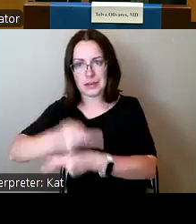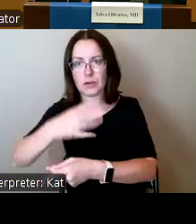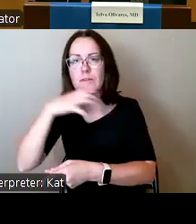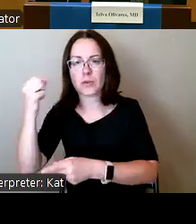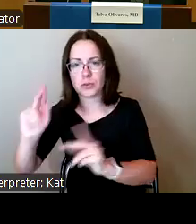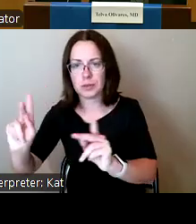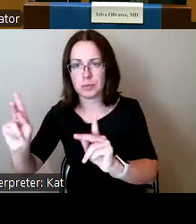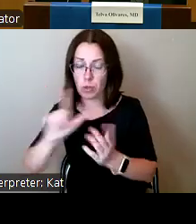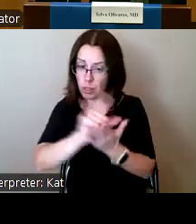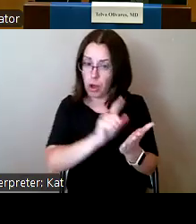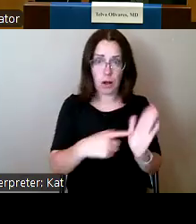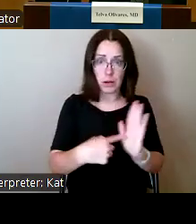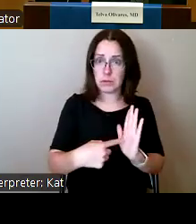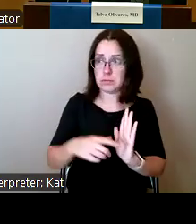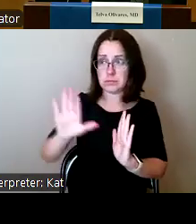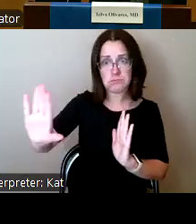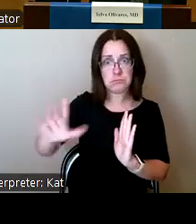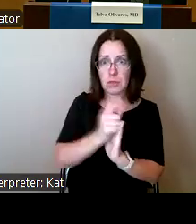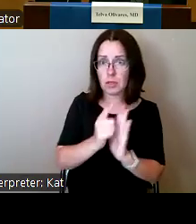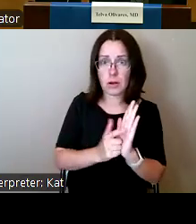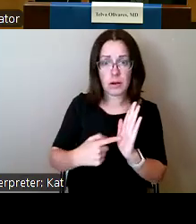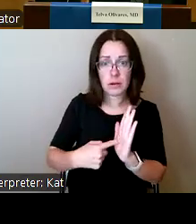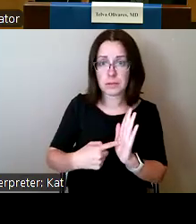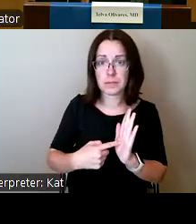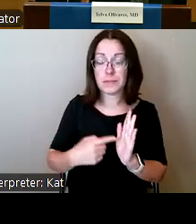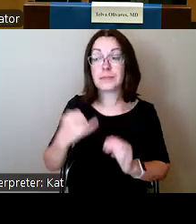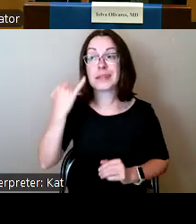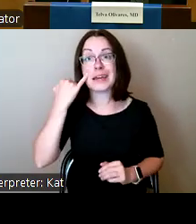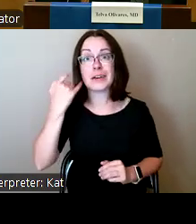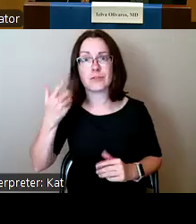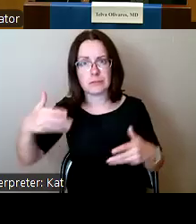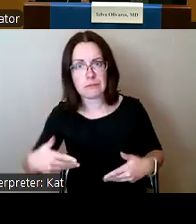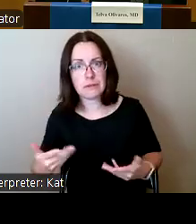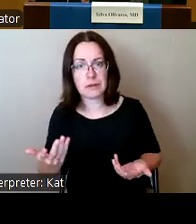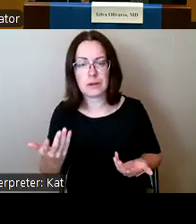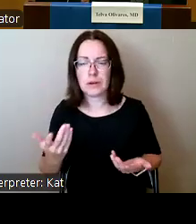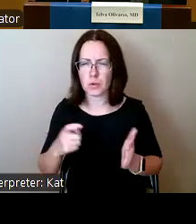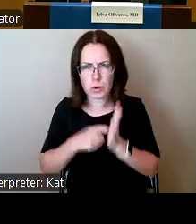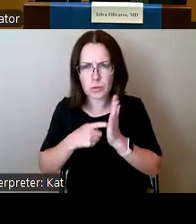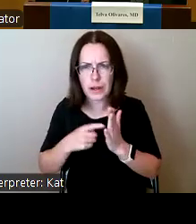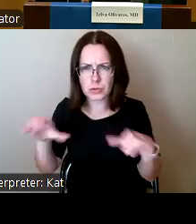it's in the law. Uh what if you don't do that? So you're required to do it. And what kind of anger